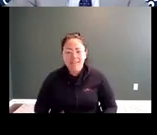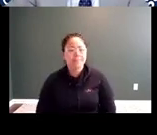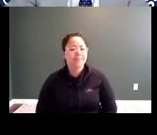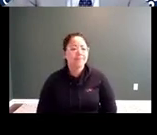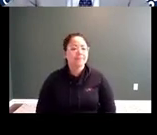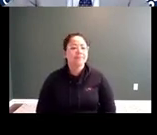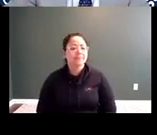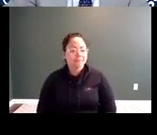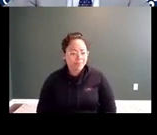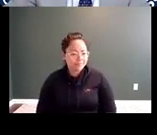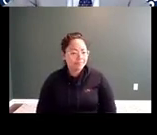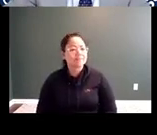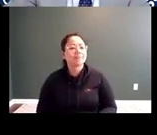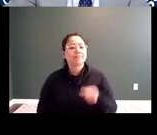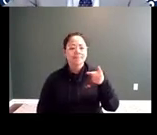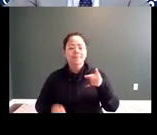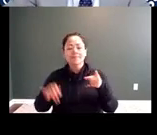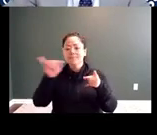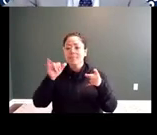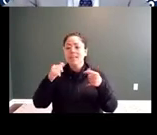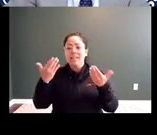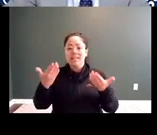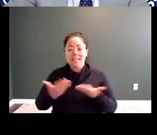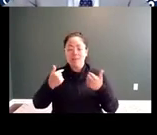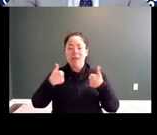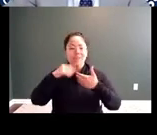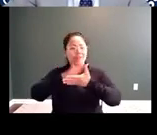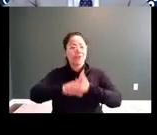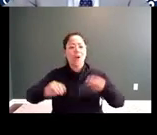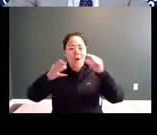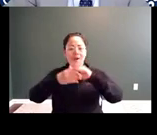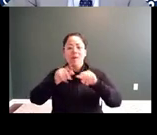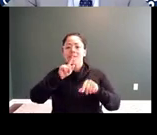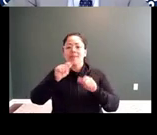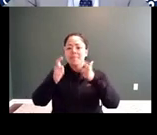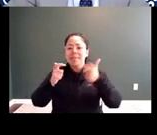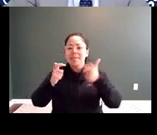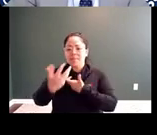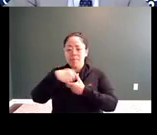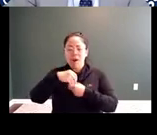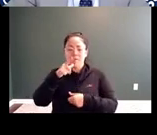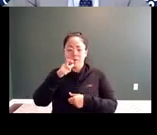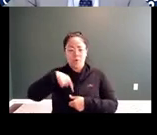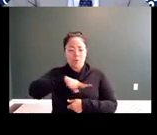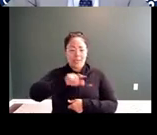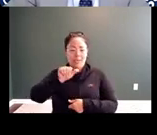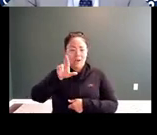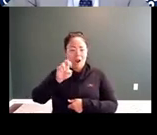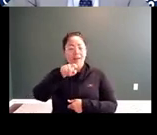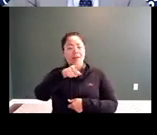We also have a big storytelling initiative at LUNA. This is a really big part of who we are, and a lot of different ways but this is one of my favorites.